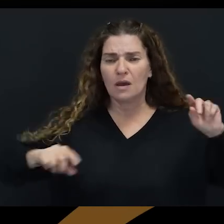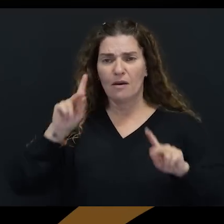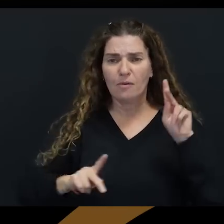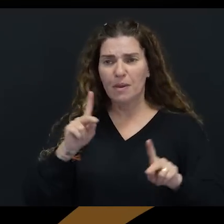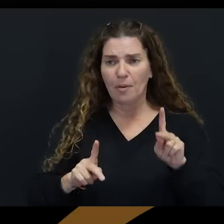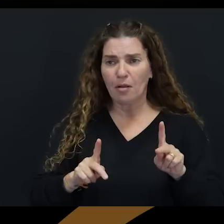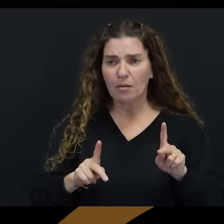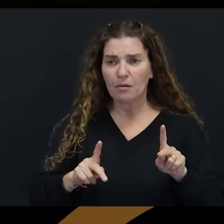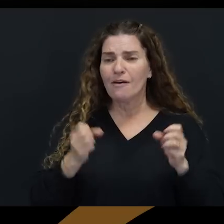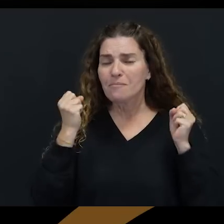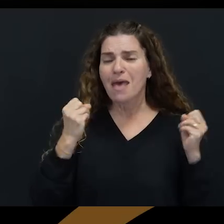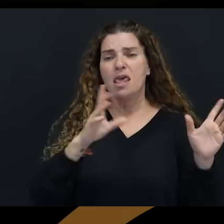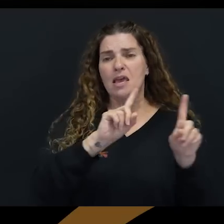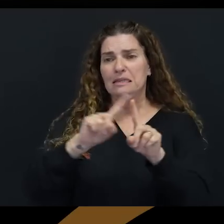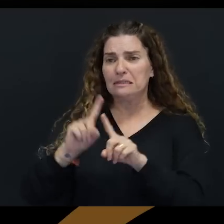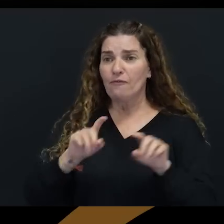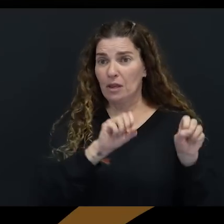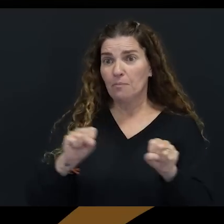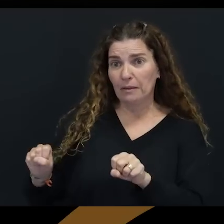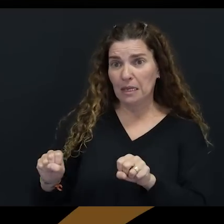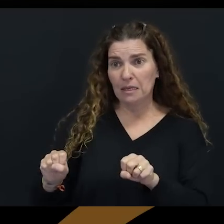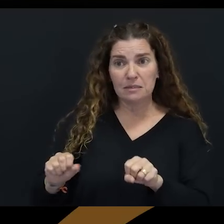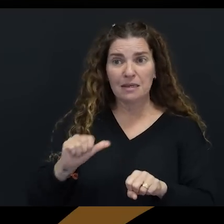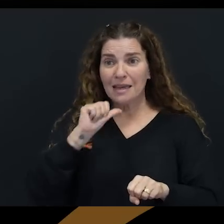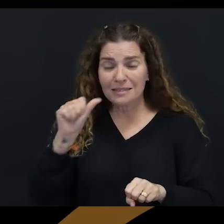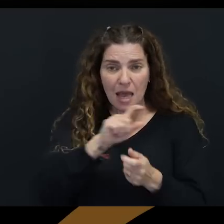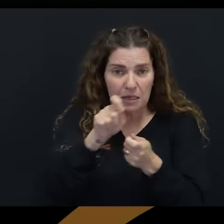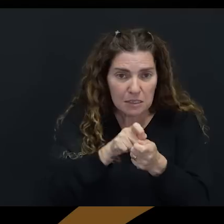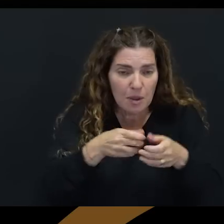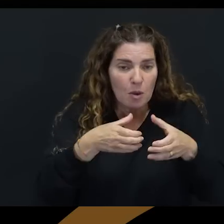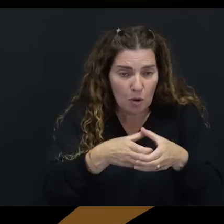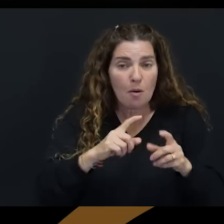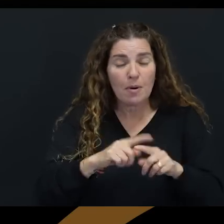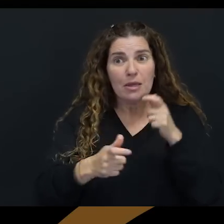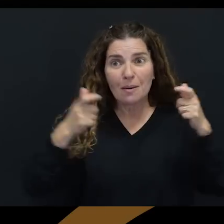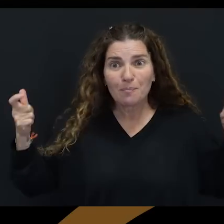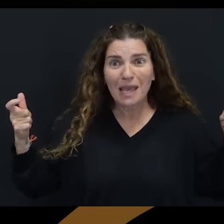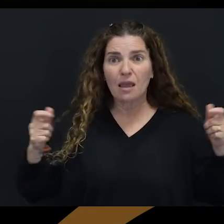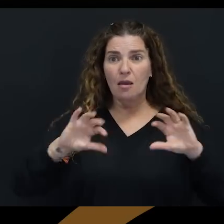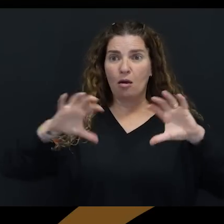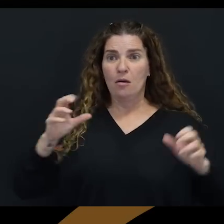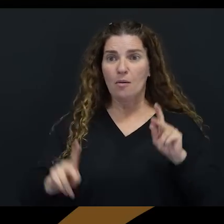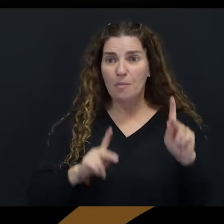with diverse abilities is not a niche demographic. It's a significant portion of our global population